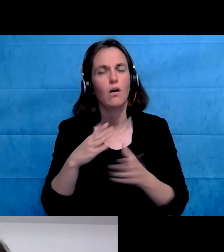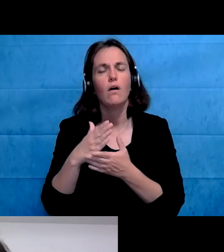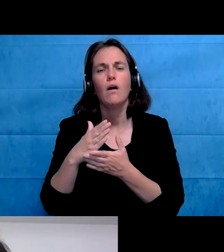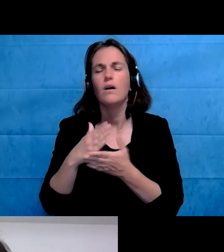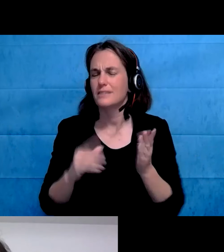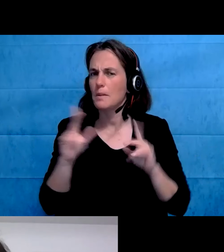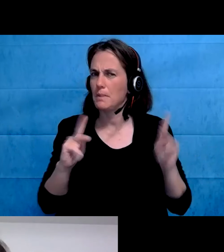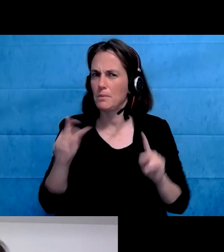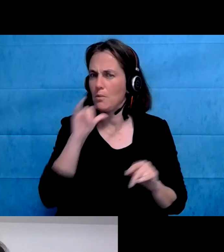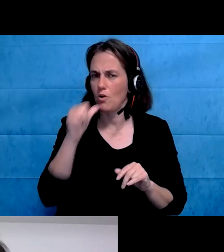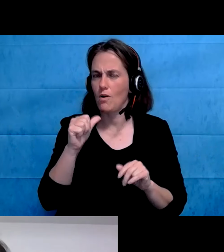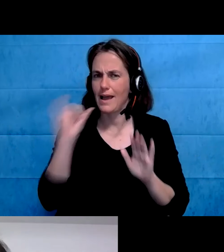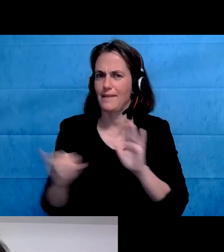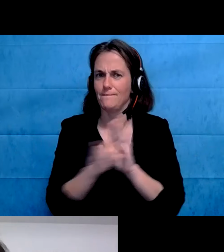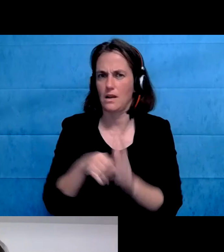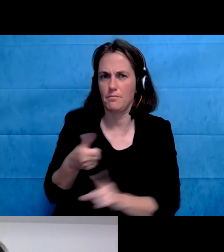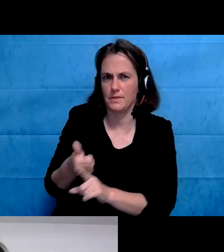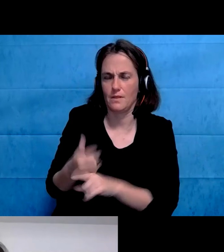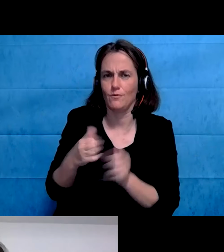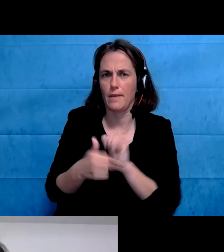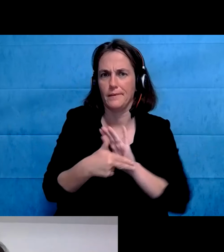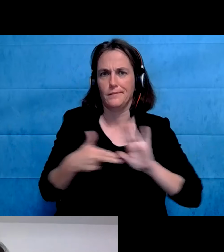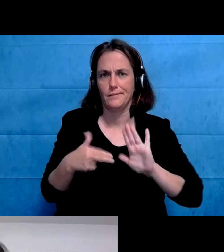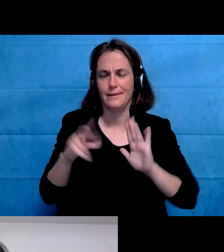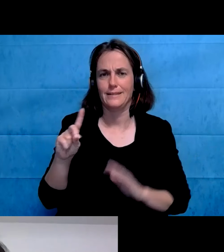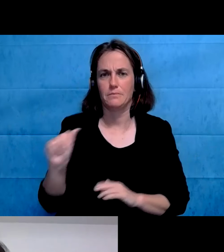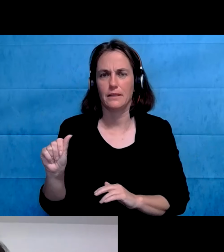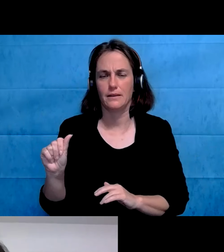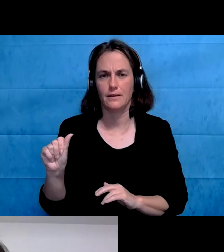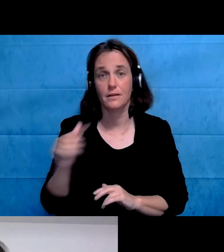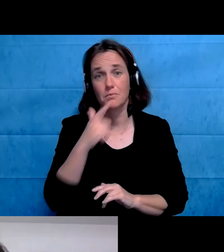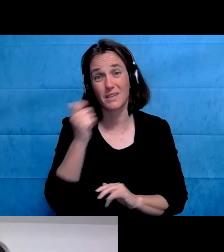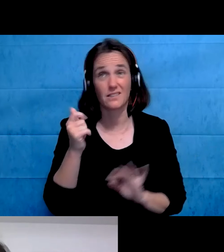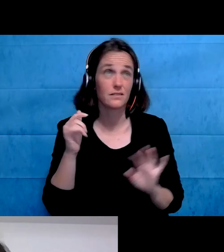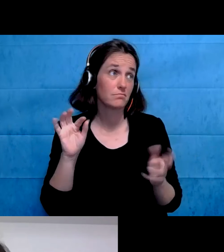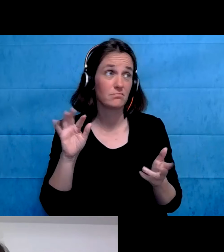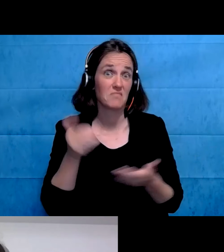identify themselves as having a disability or because they're new to this whole,